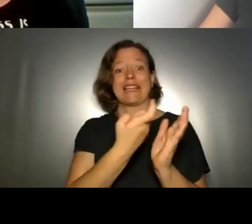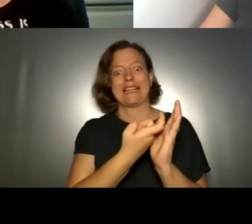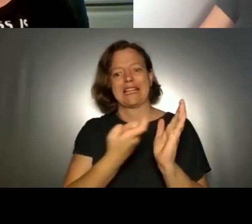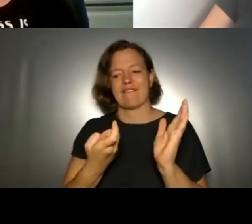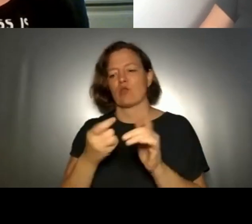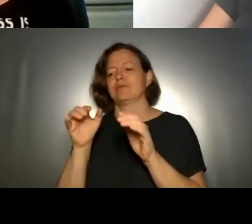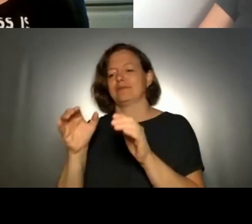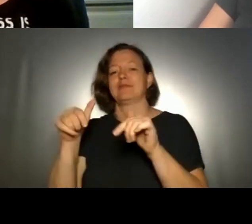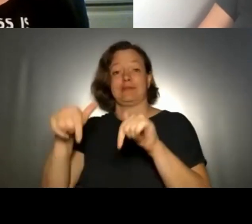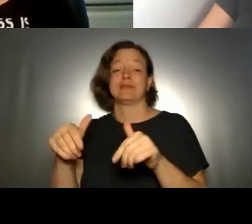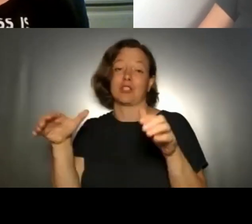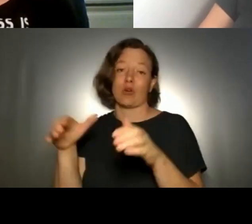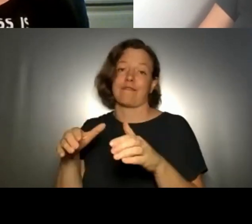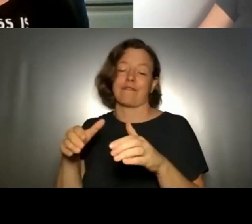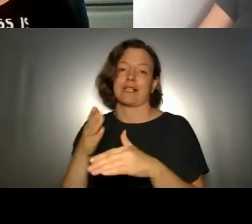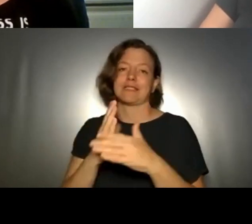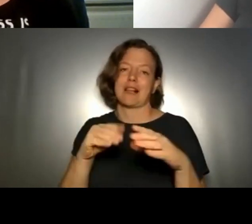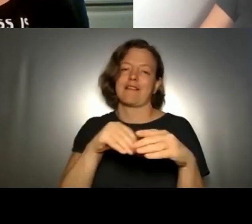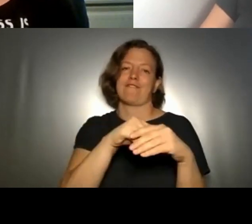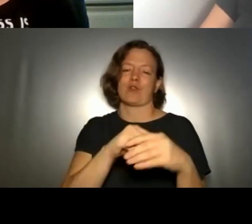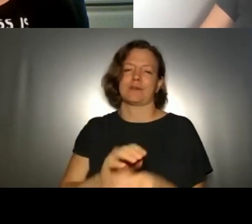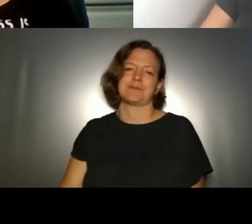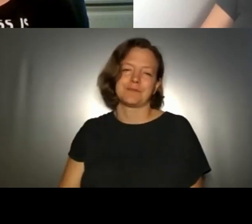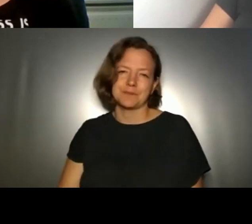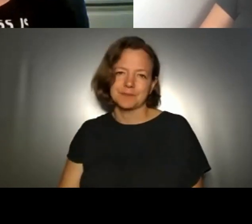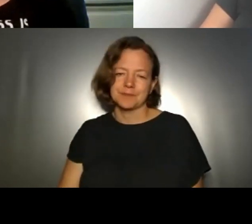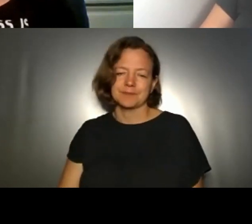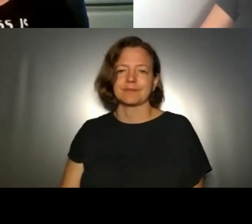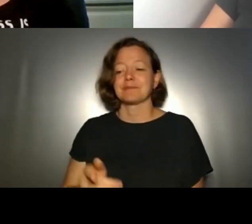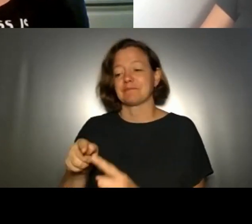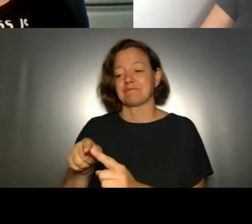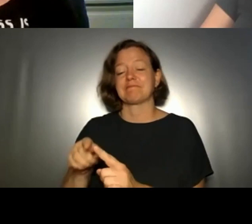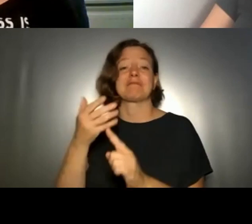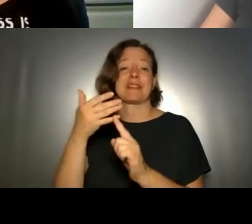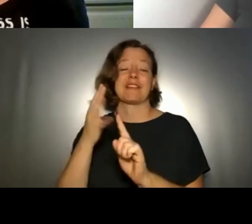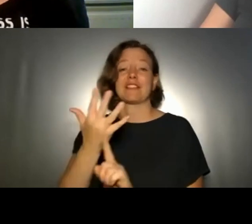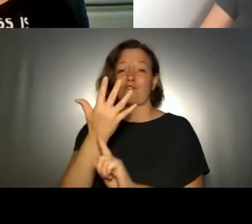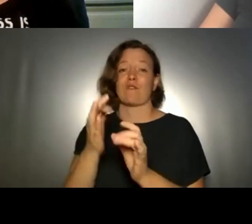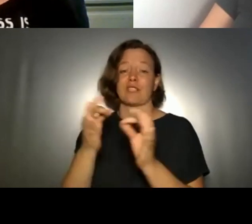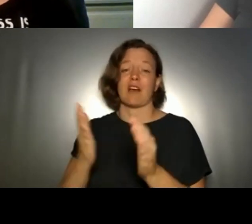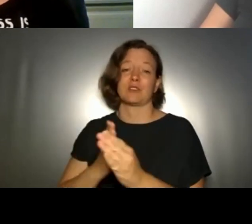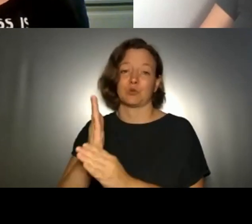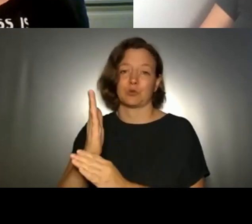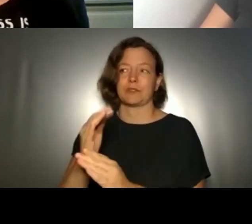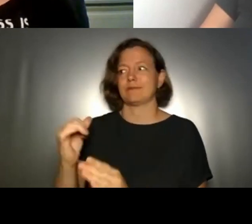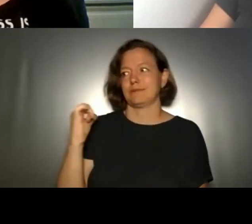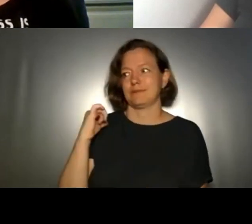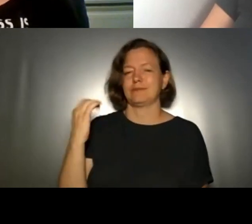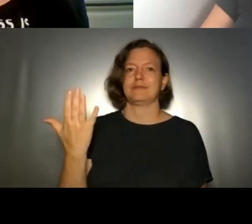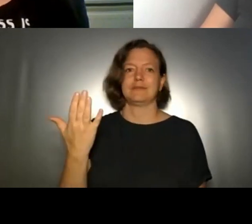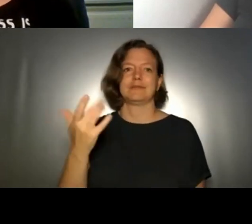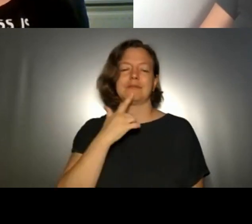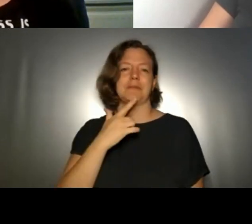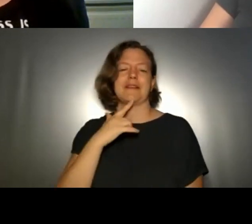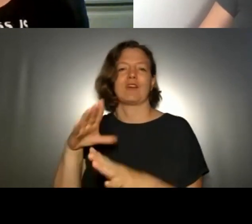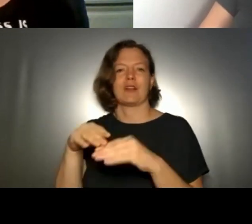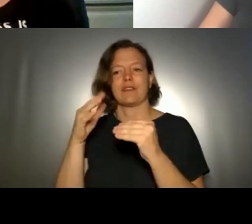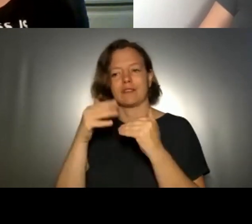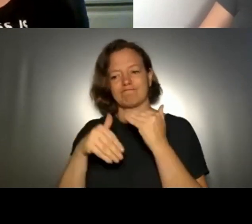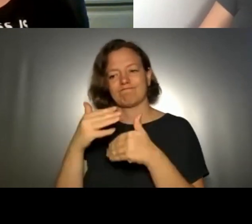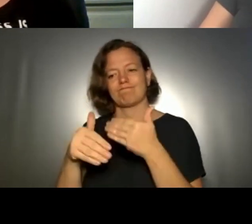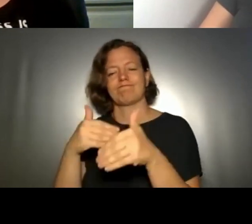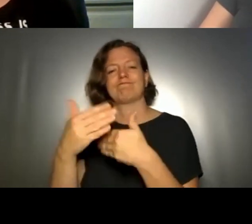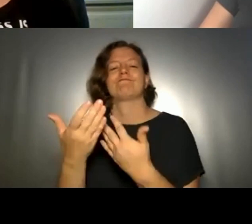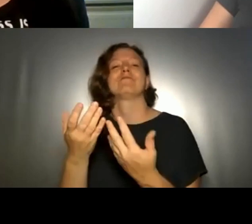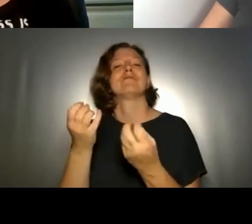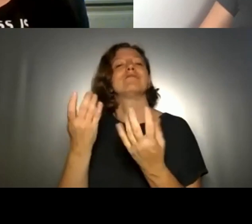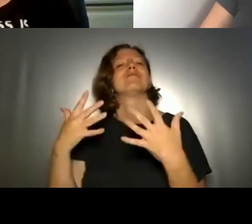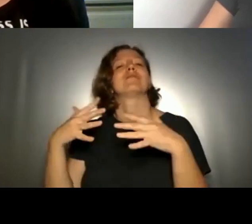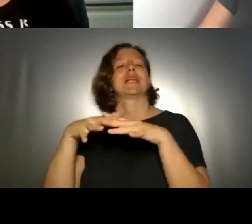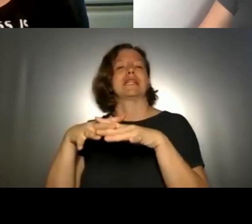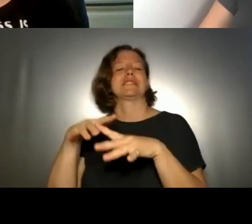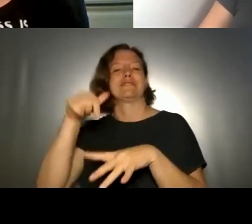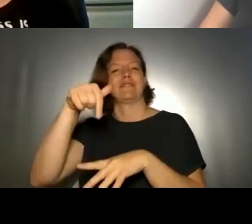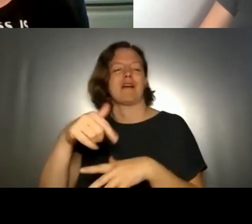Over the last five days, we just saw these incredible opportunities that this conference opened up